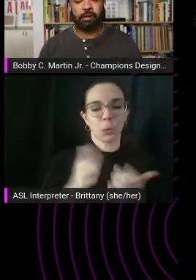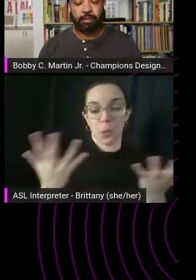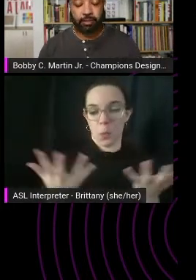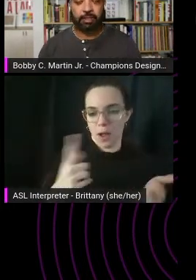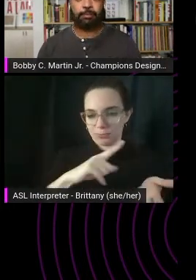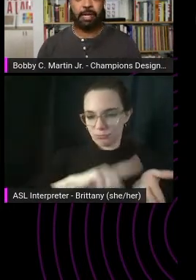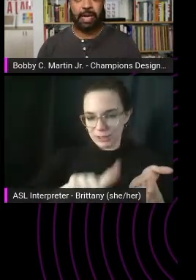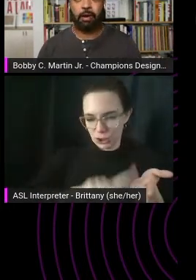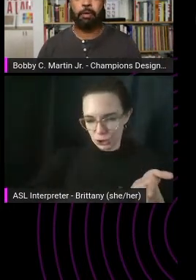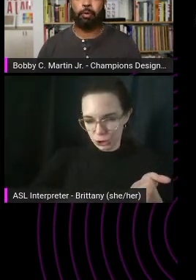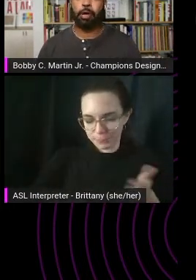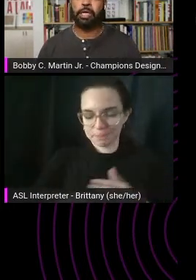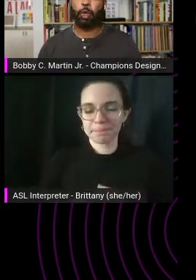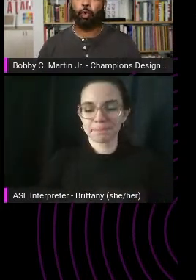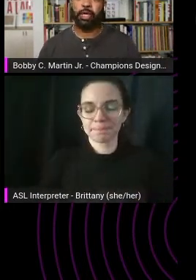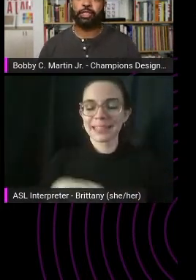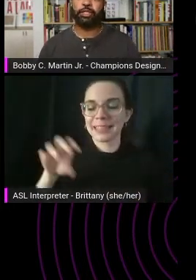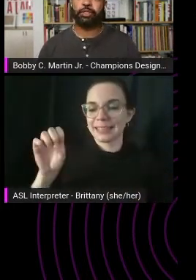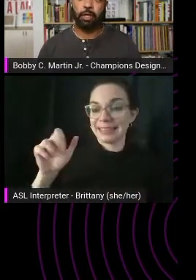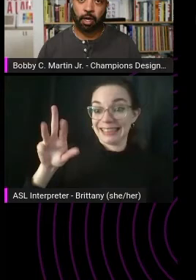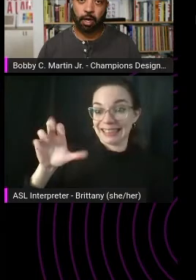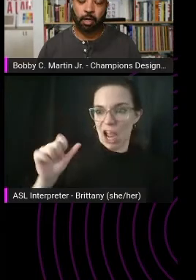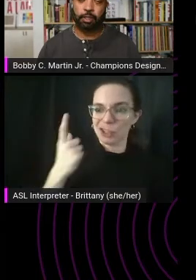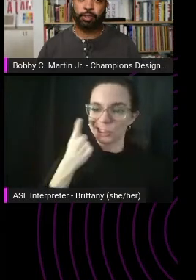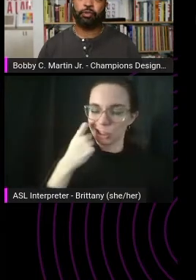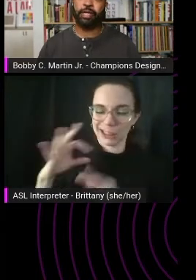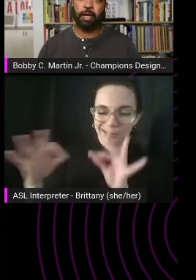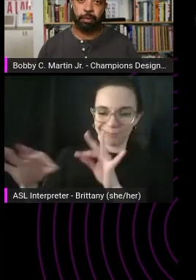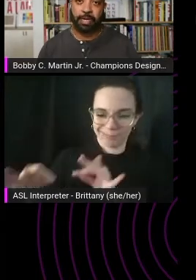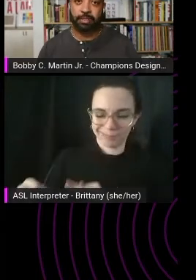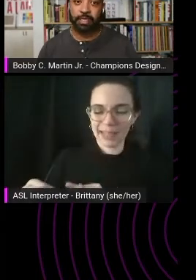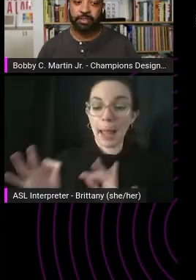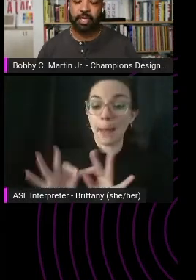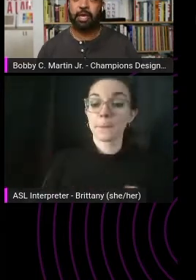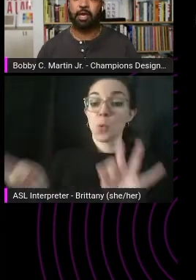Sara talked about how important questions are to their process